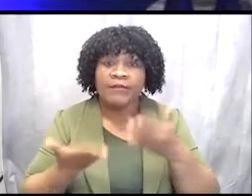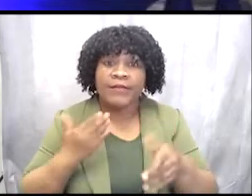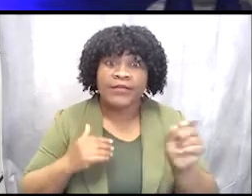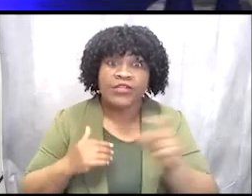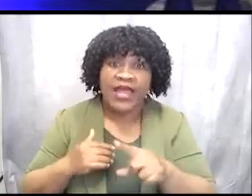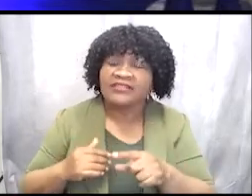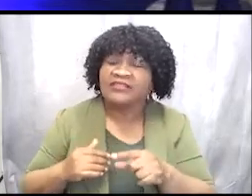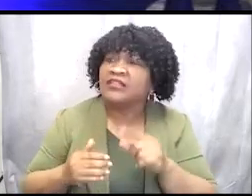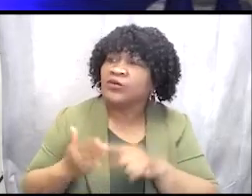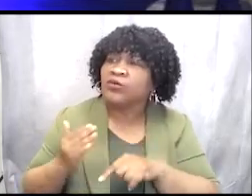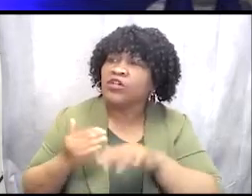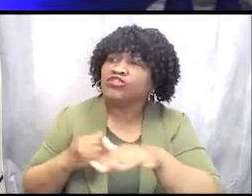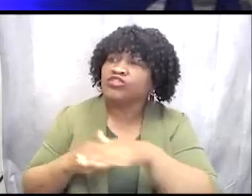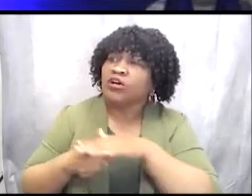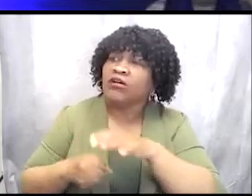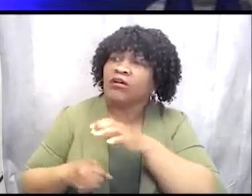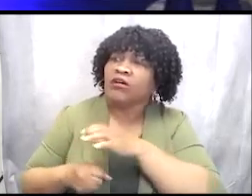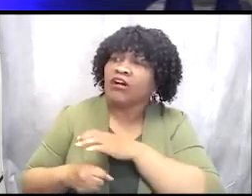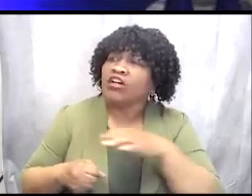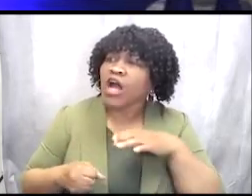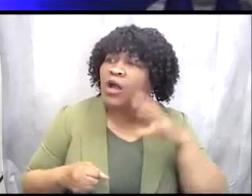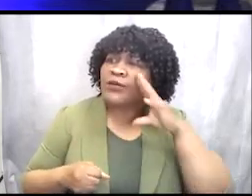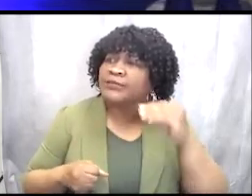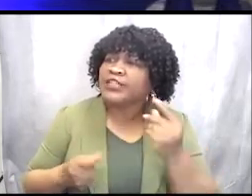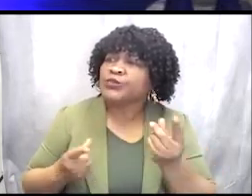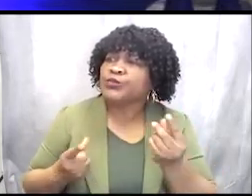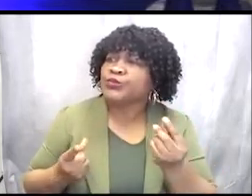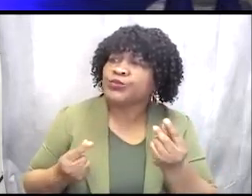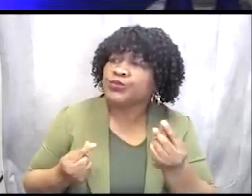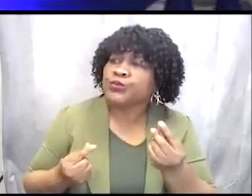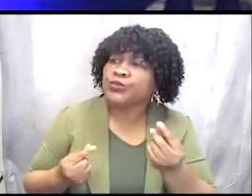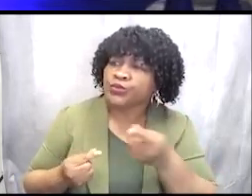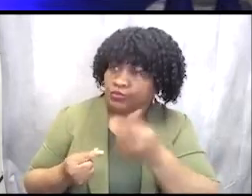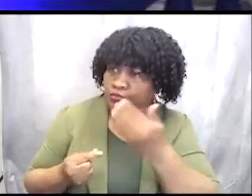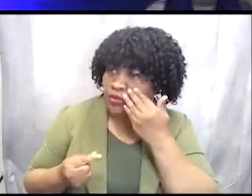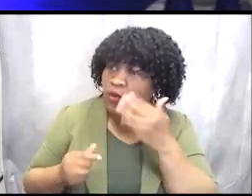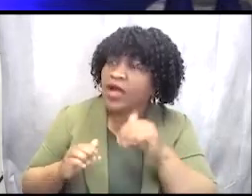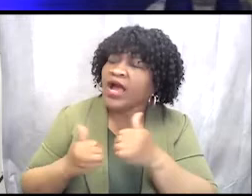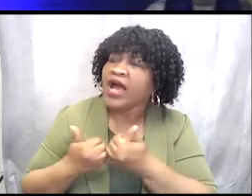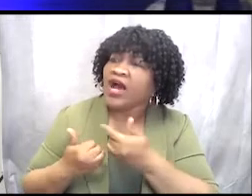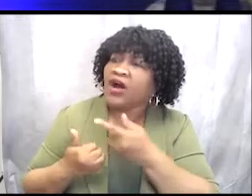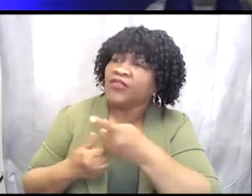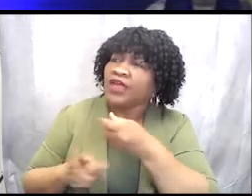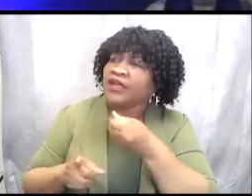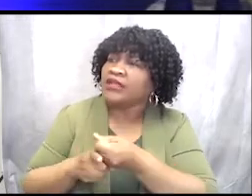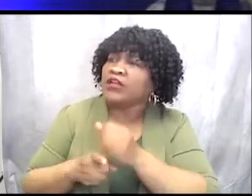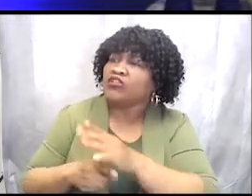what does your local congressmen actually do? And how do their actions impact your life?